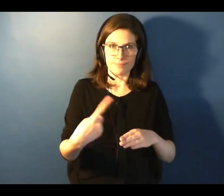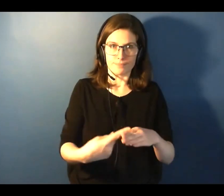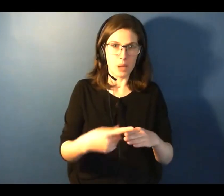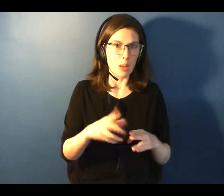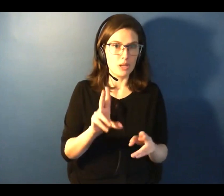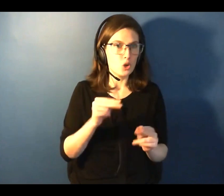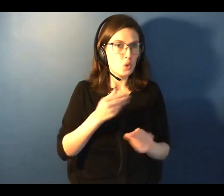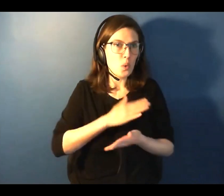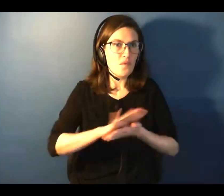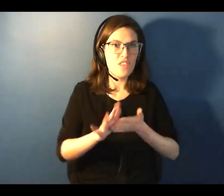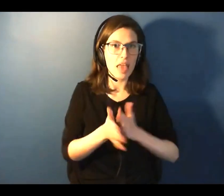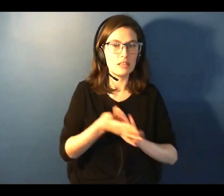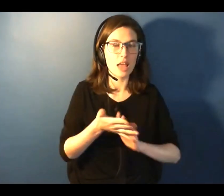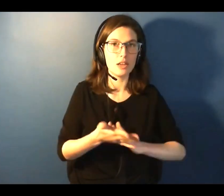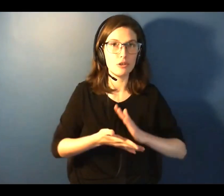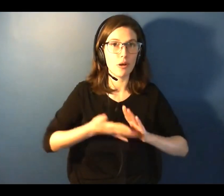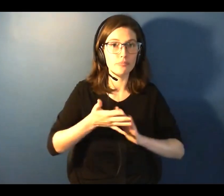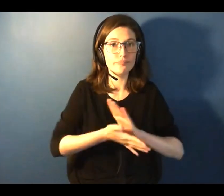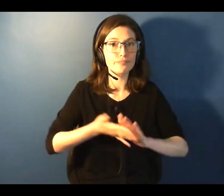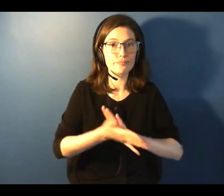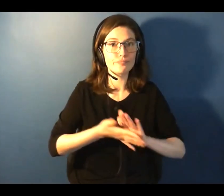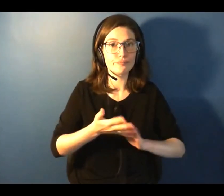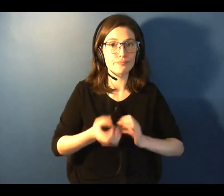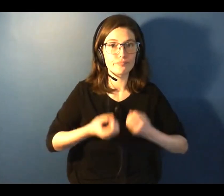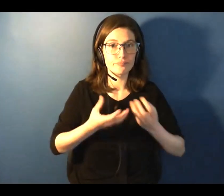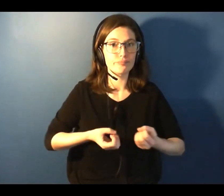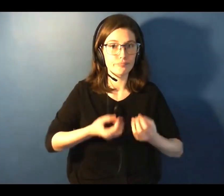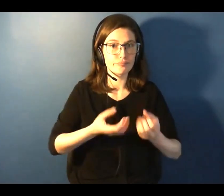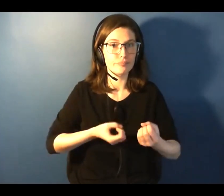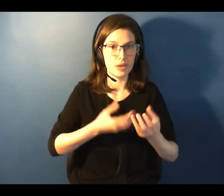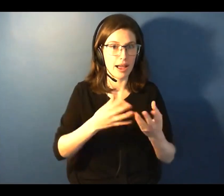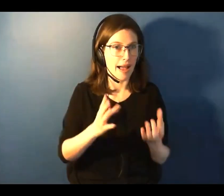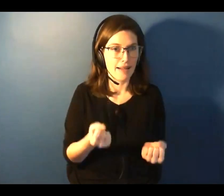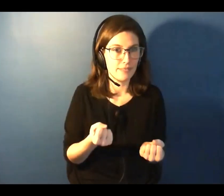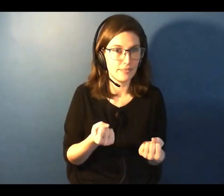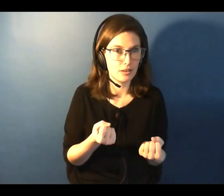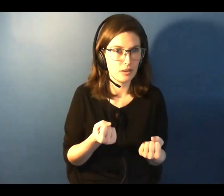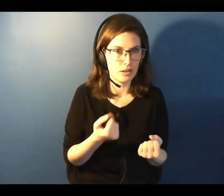words, you know what I mean, in those kind of ways. How did they do this? How did they